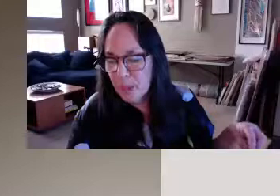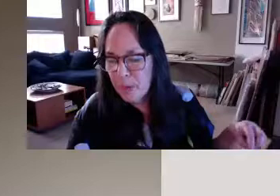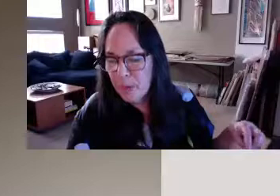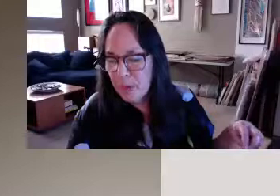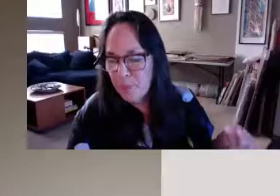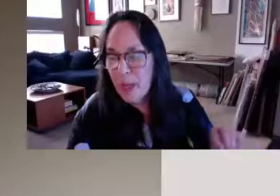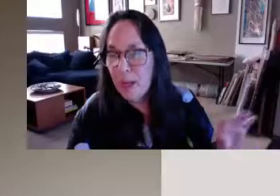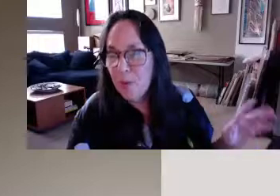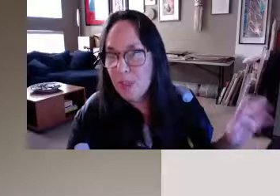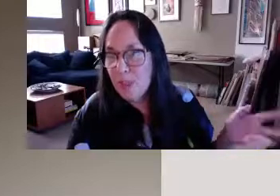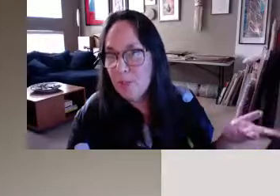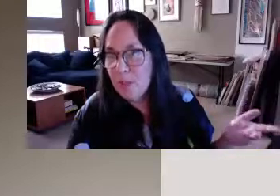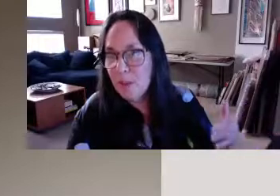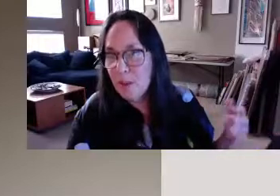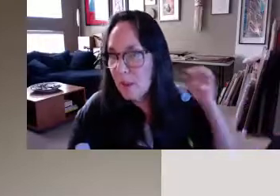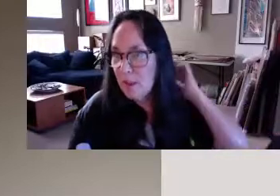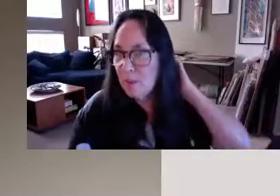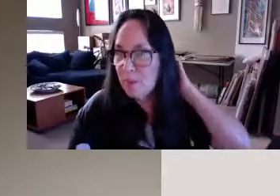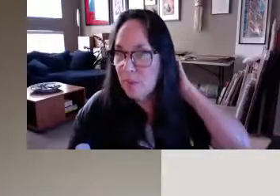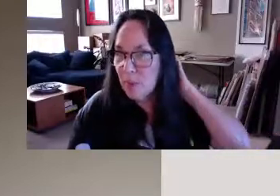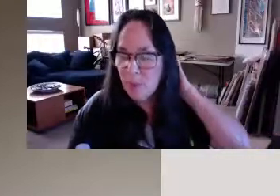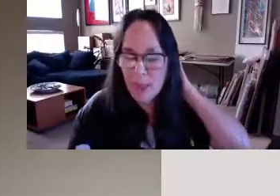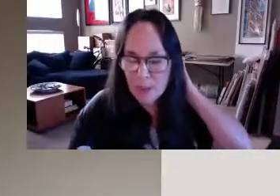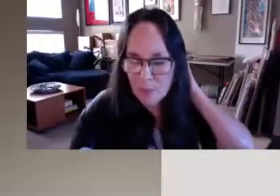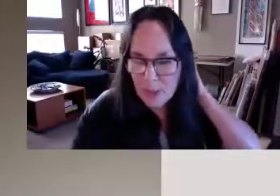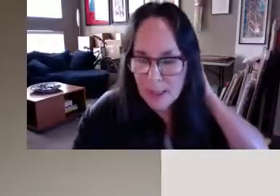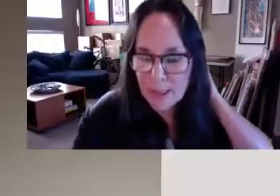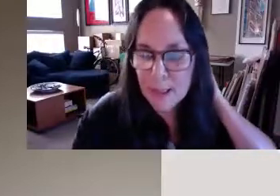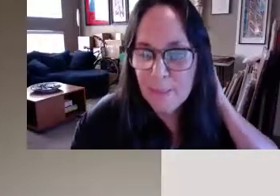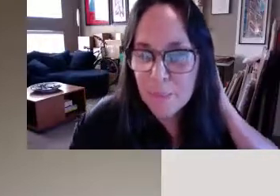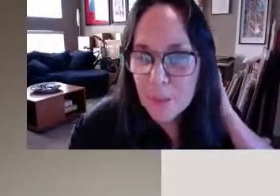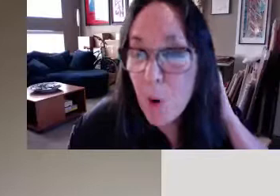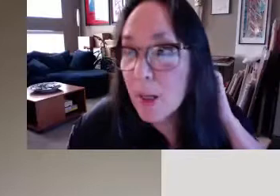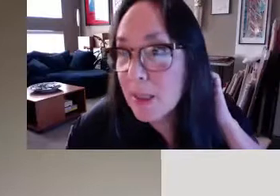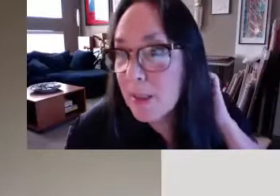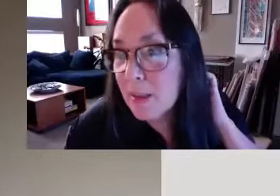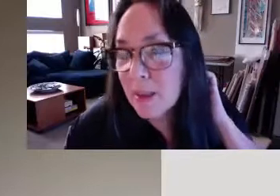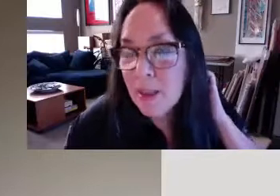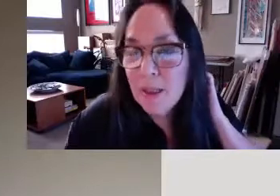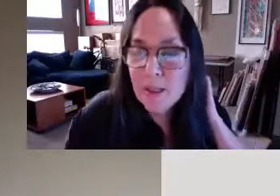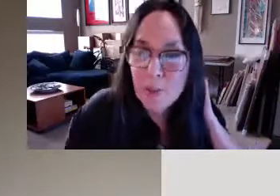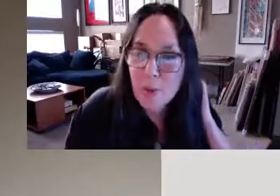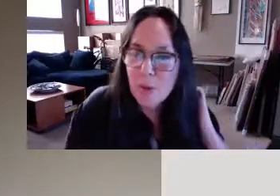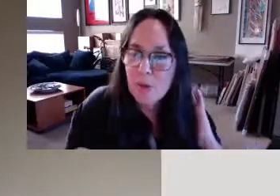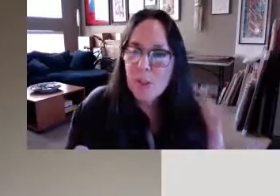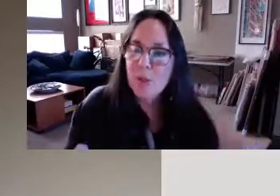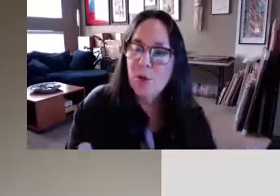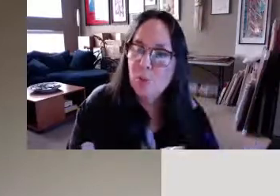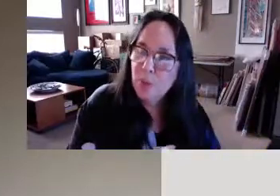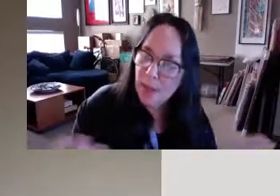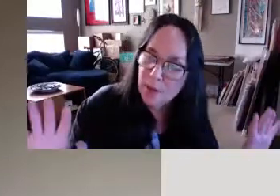the pat or the not the panel but the moccasins is the mural to also put that